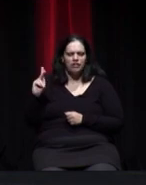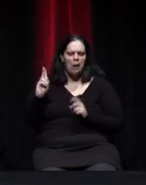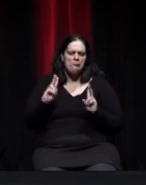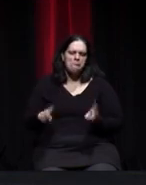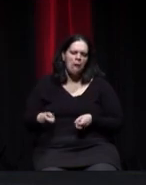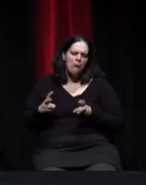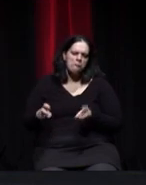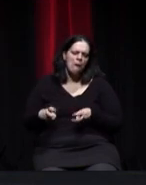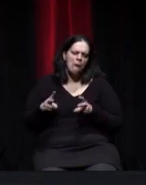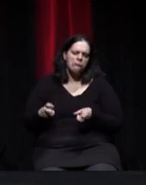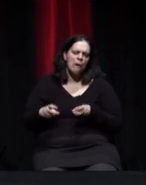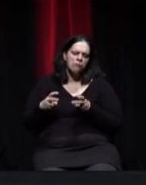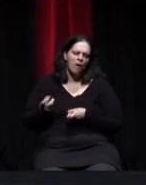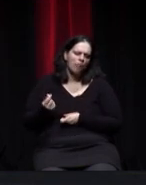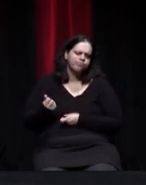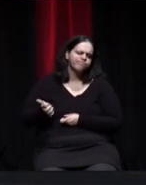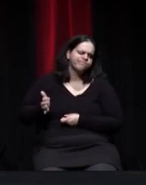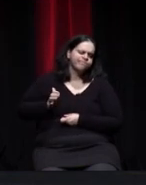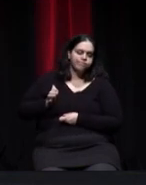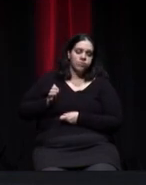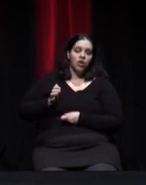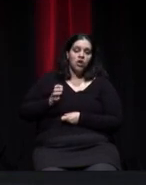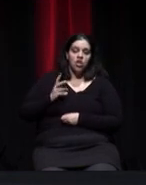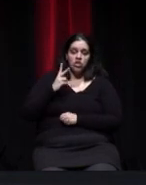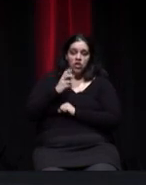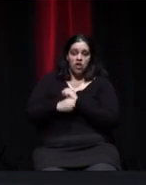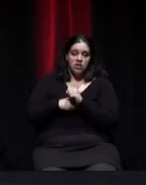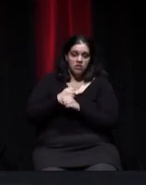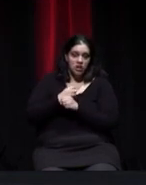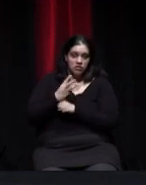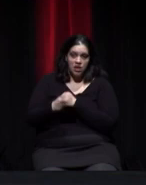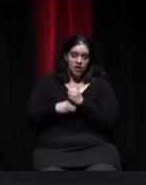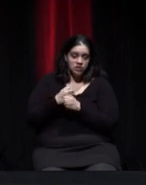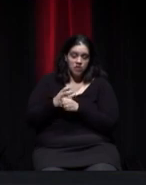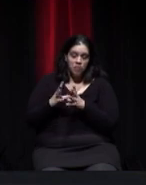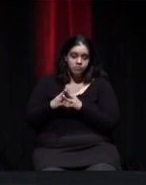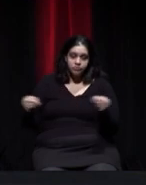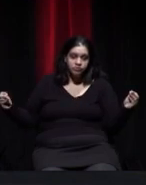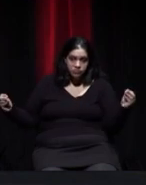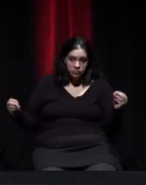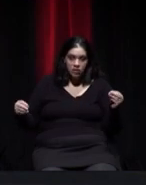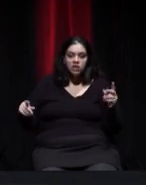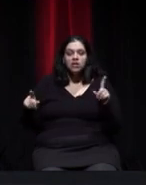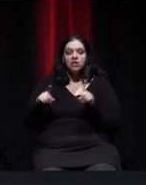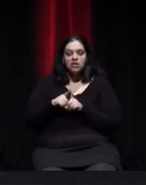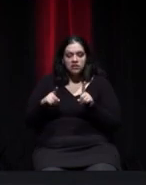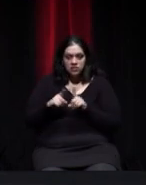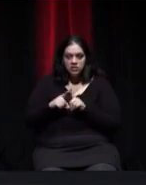In about two to three years' time, he disappeared. As did the photo industry,